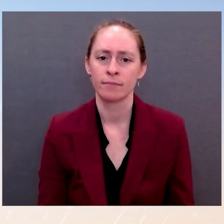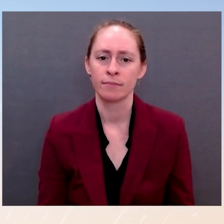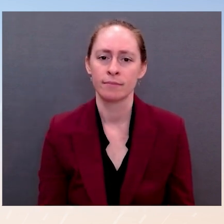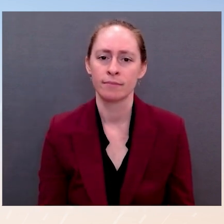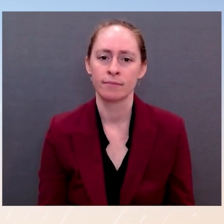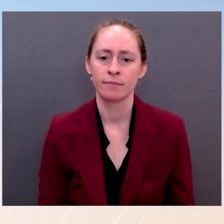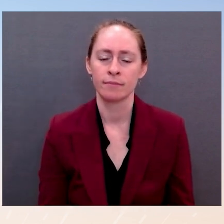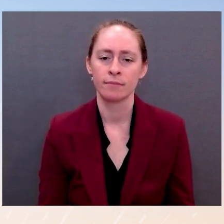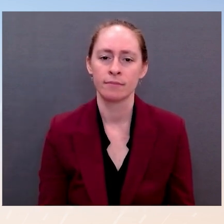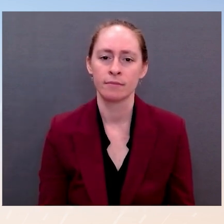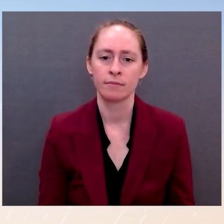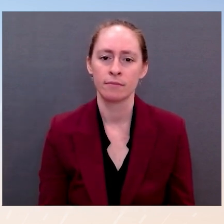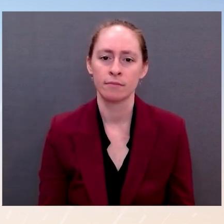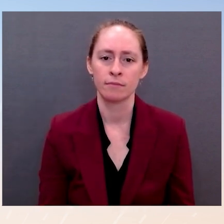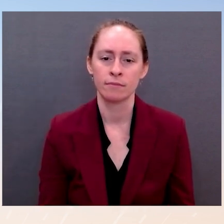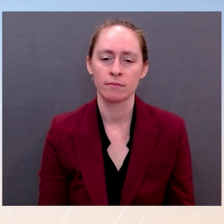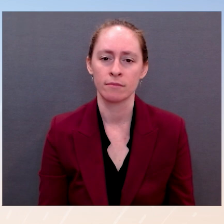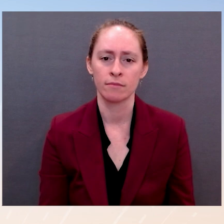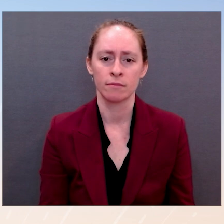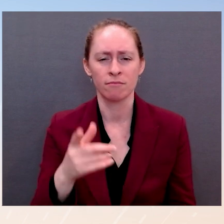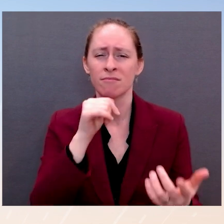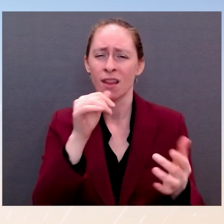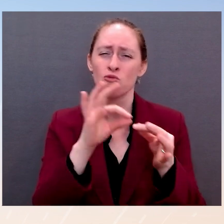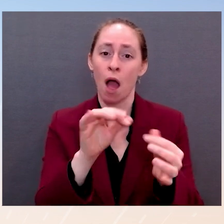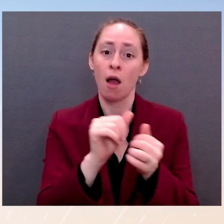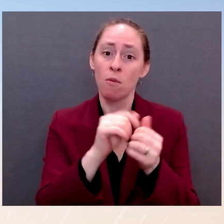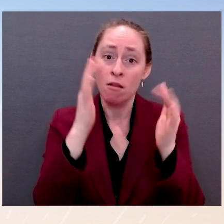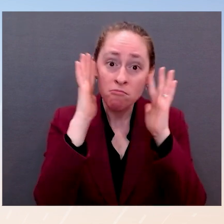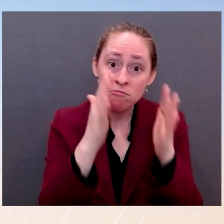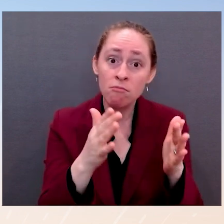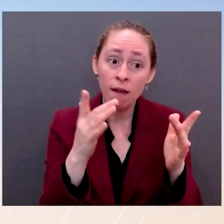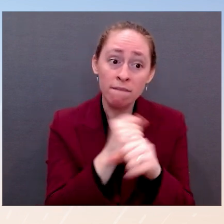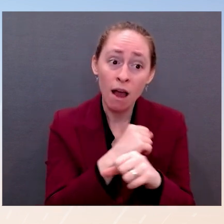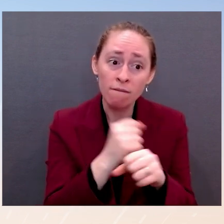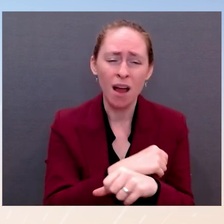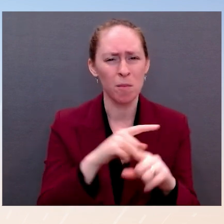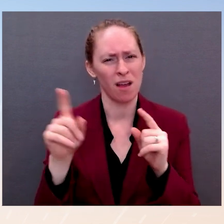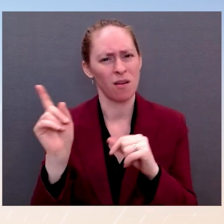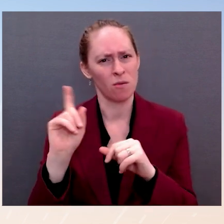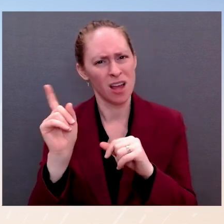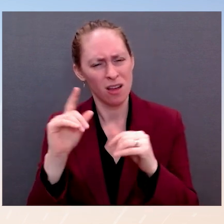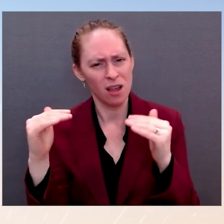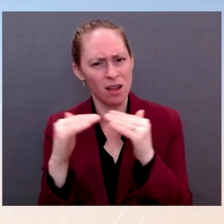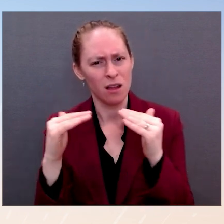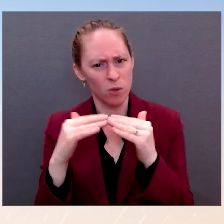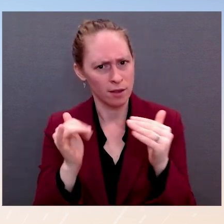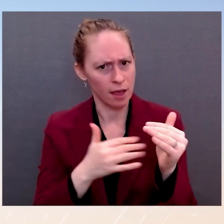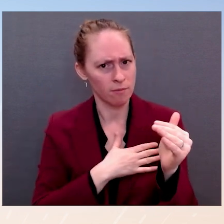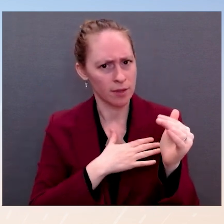not only to fight cancer but to promote equitable care for people of color. I'm one of the lucky ones,